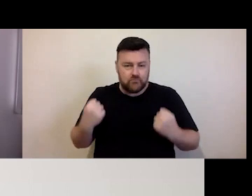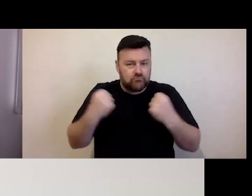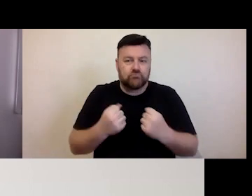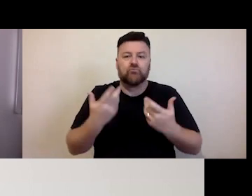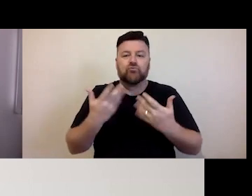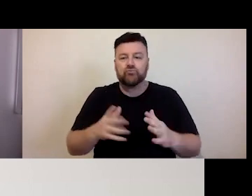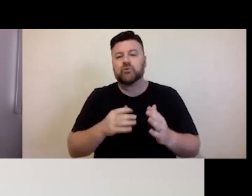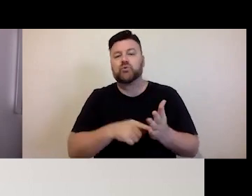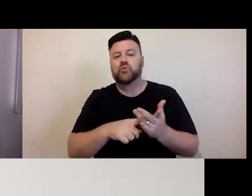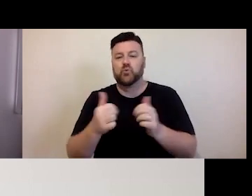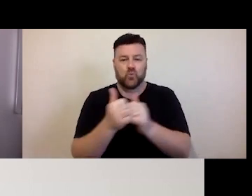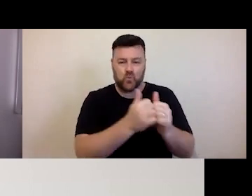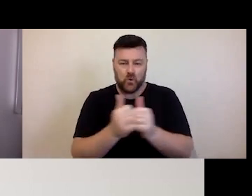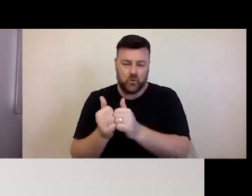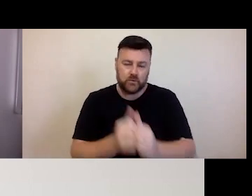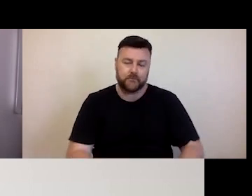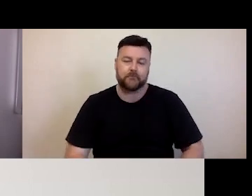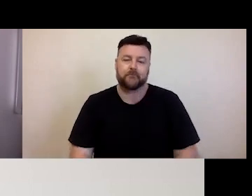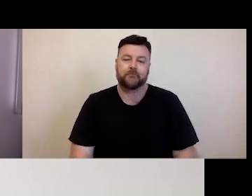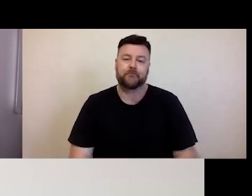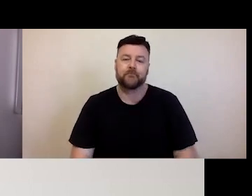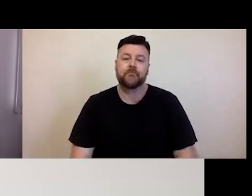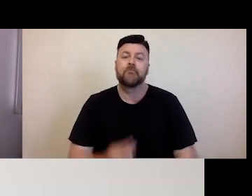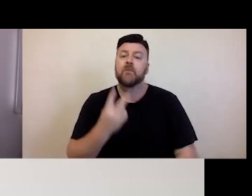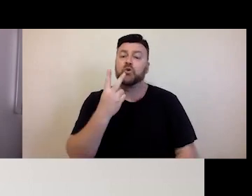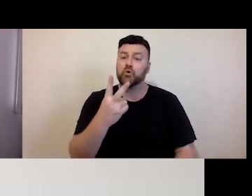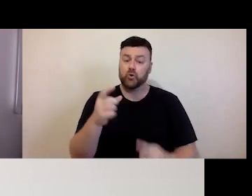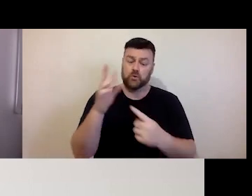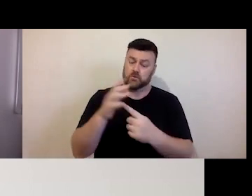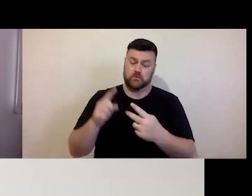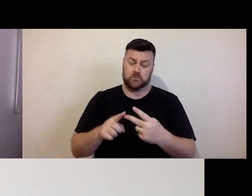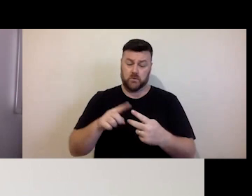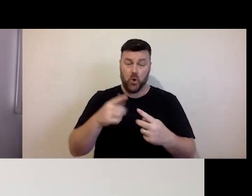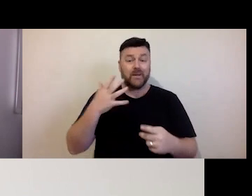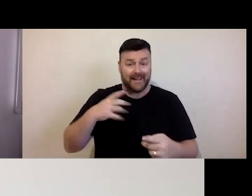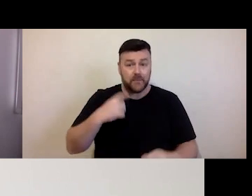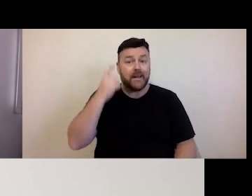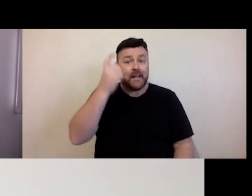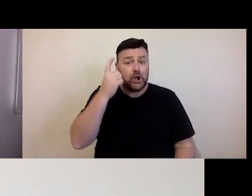And the two key take-outs are, we need to be curious enough to get involved, but committed enough to